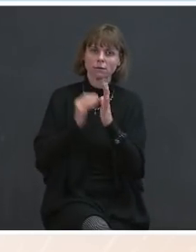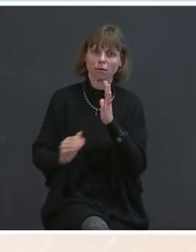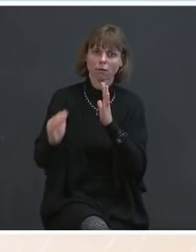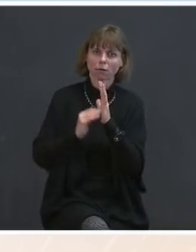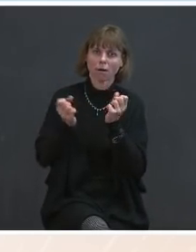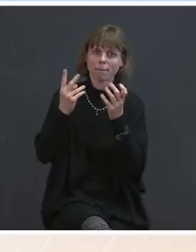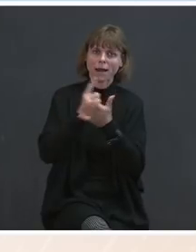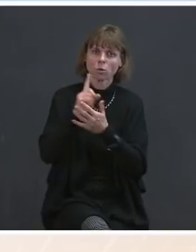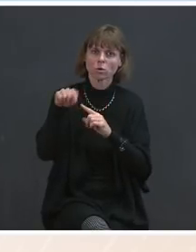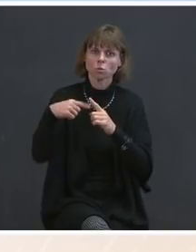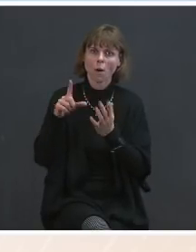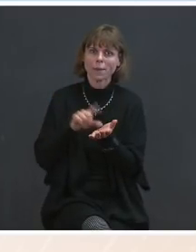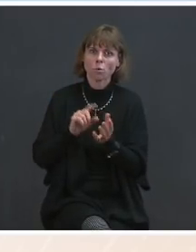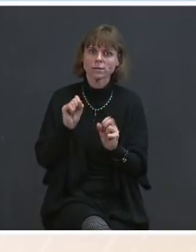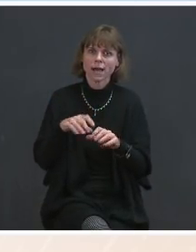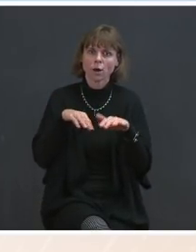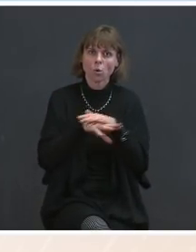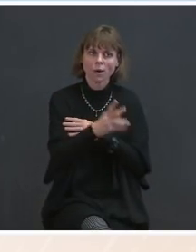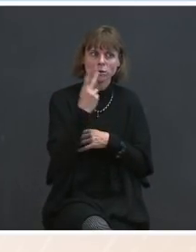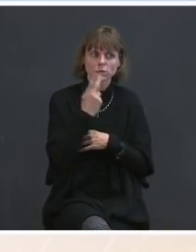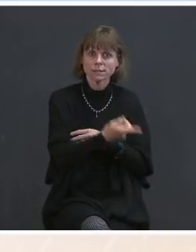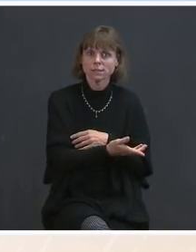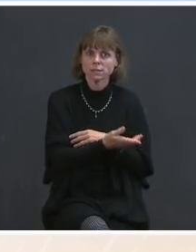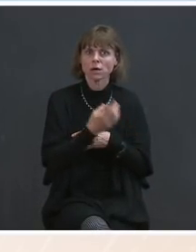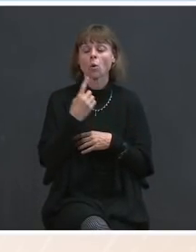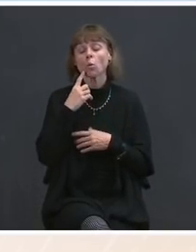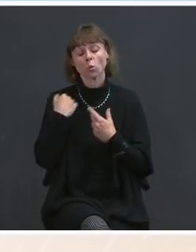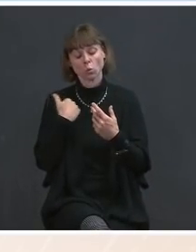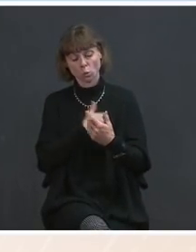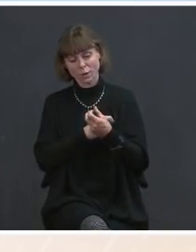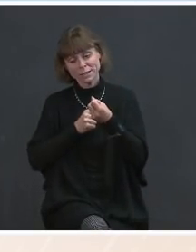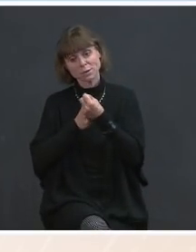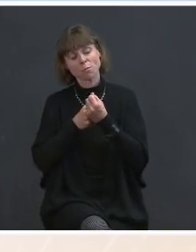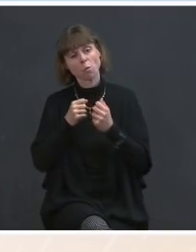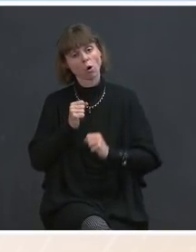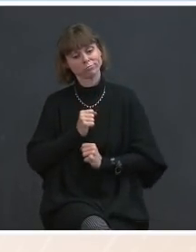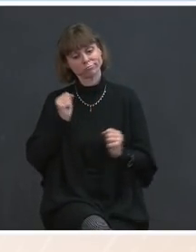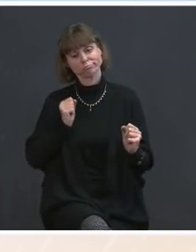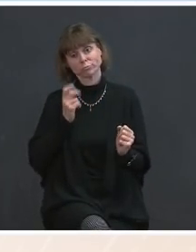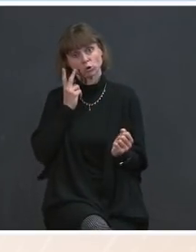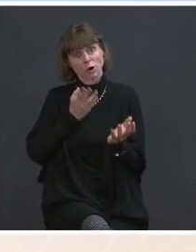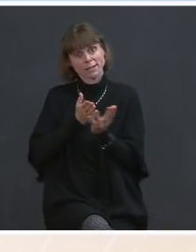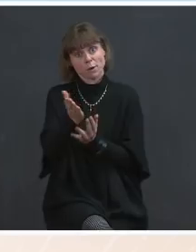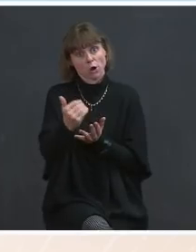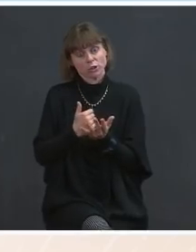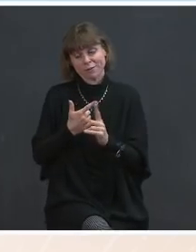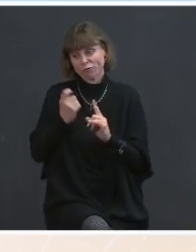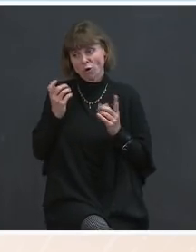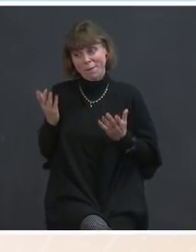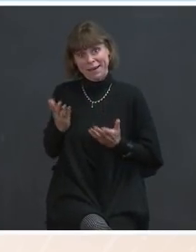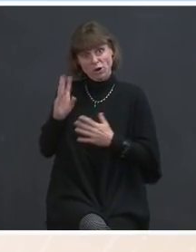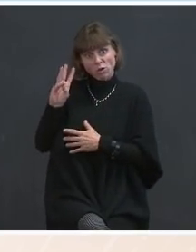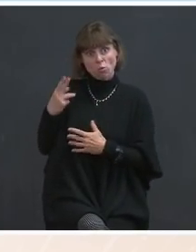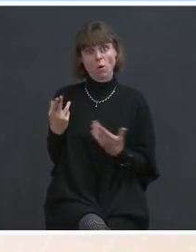Ms. Psaki: We continue to support transparency and -- from here, from the White House. And DHS oversees some of the facilities.